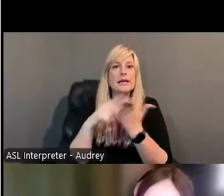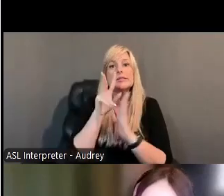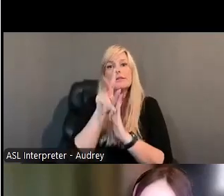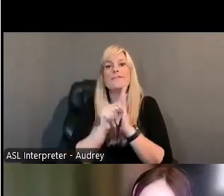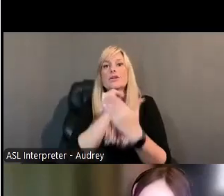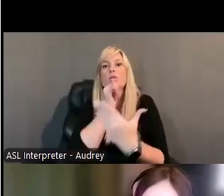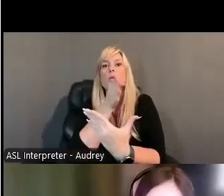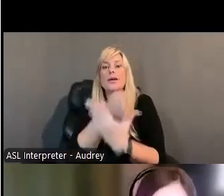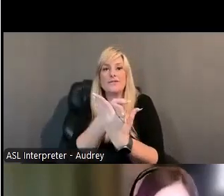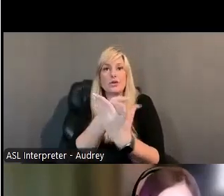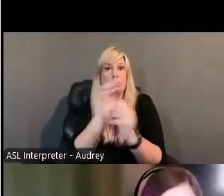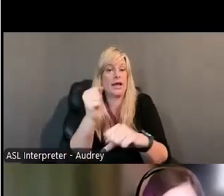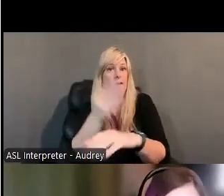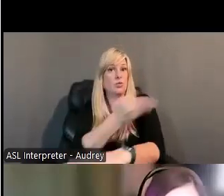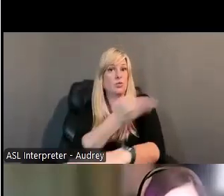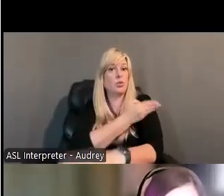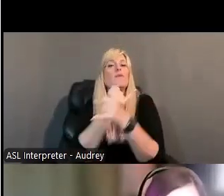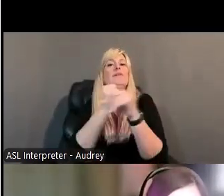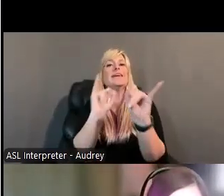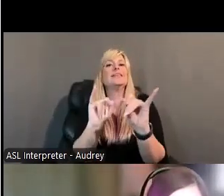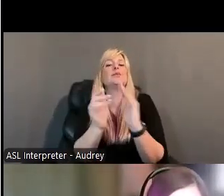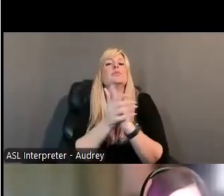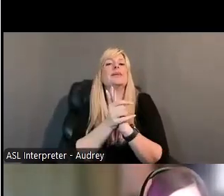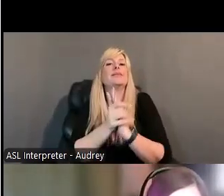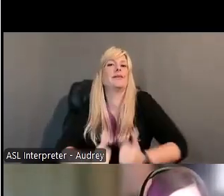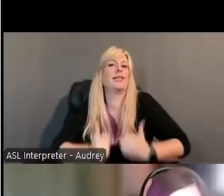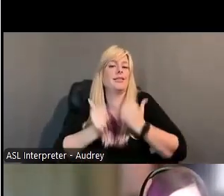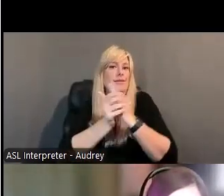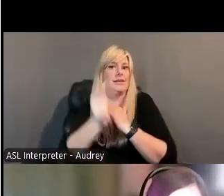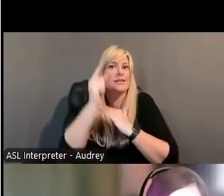Improve Independent Living Skills of Autistic Young Adults, we were hoping to be able to